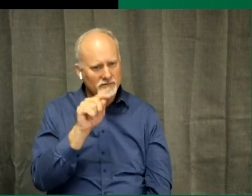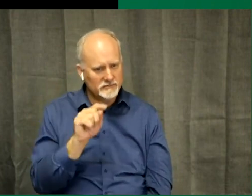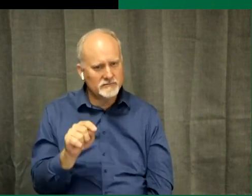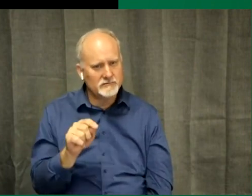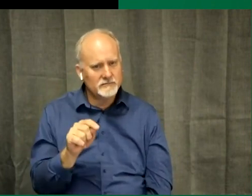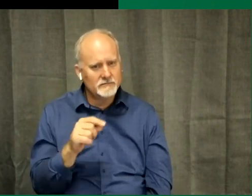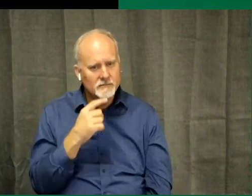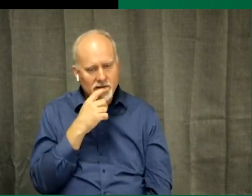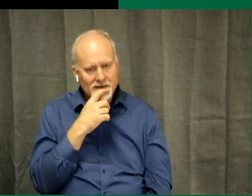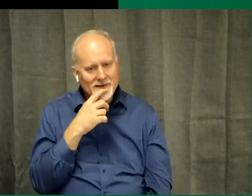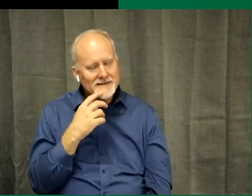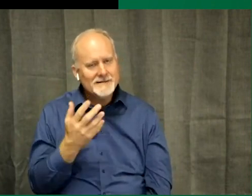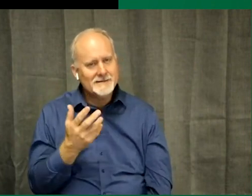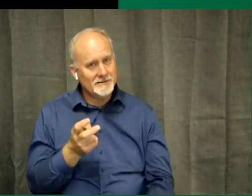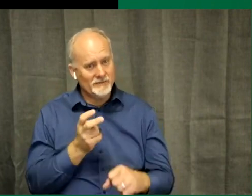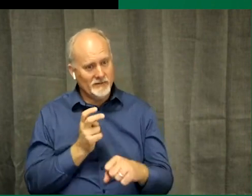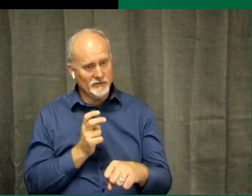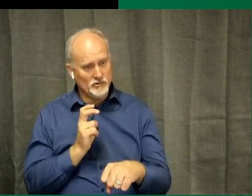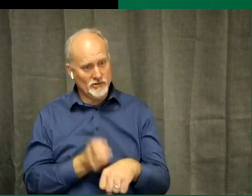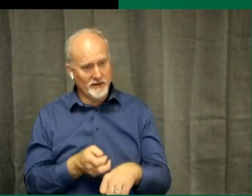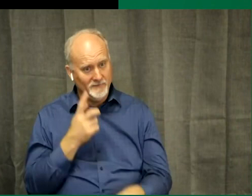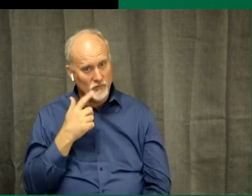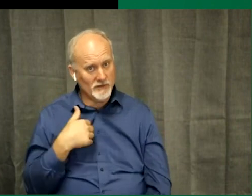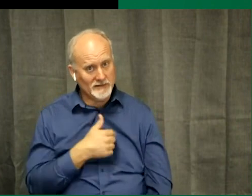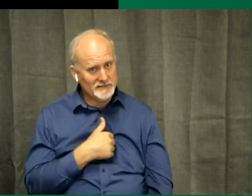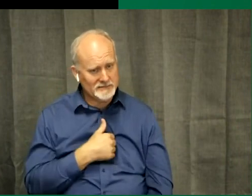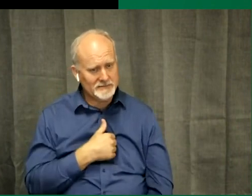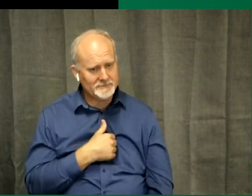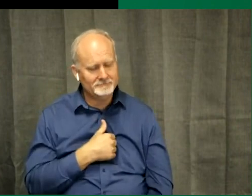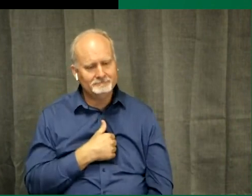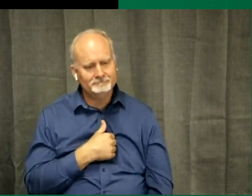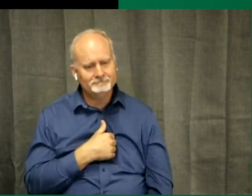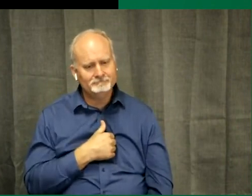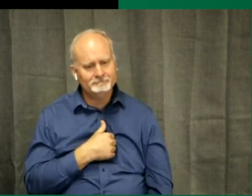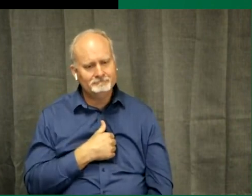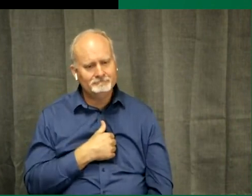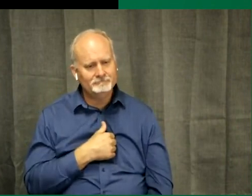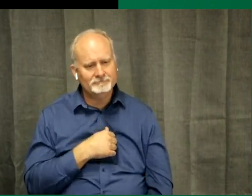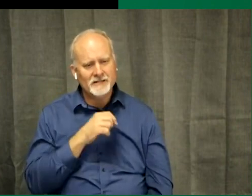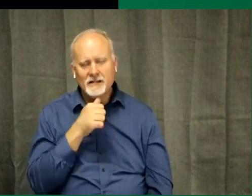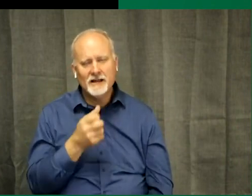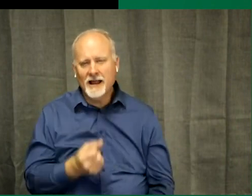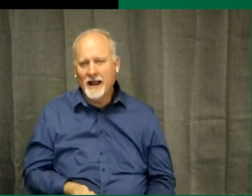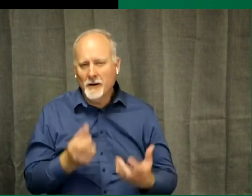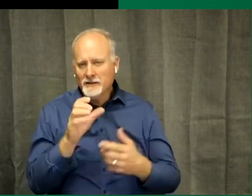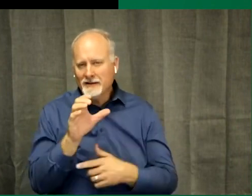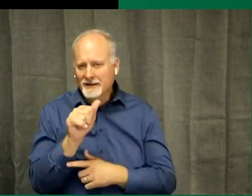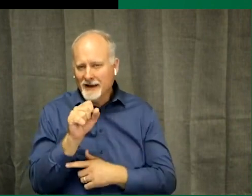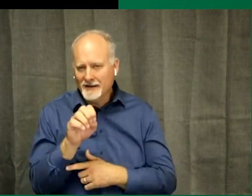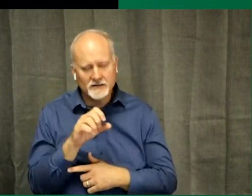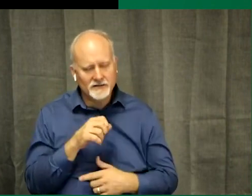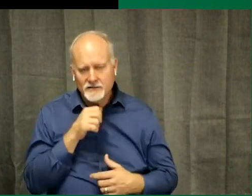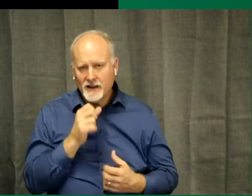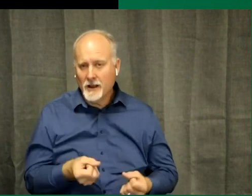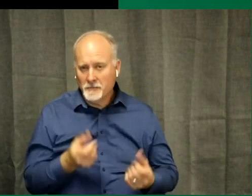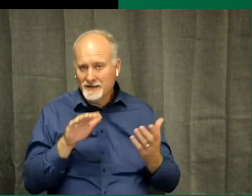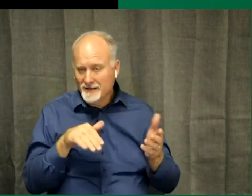the challenge for us is not not even so much the cases and the illness and even the death but it's